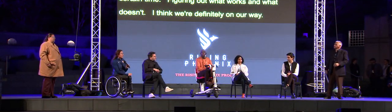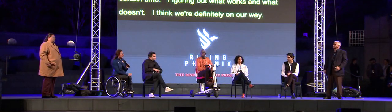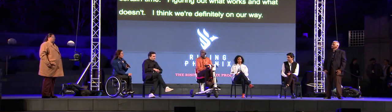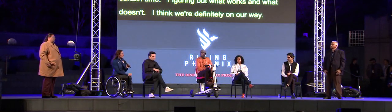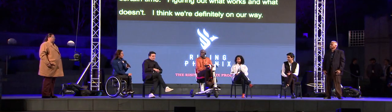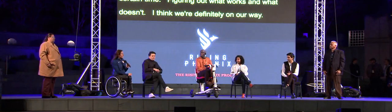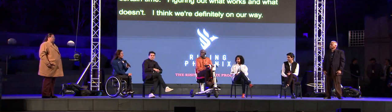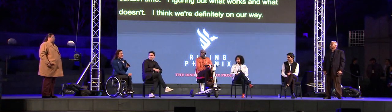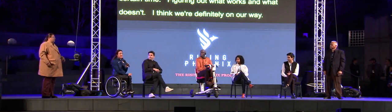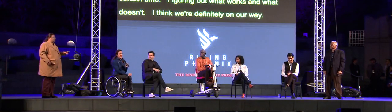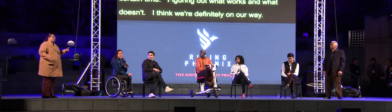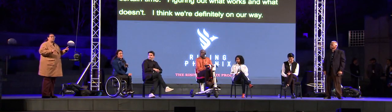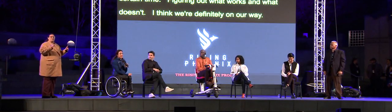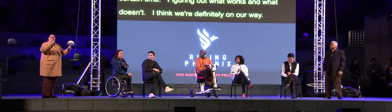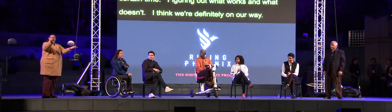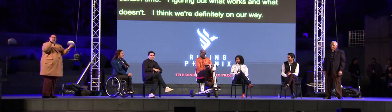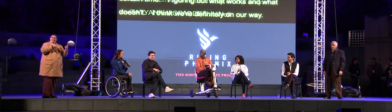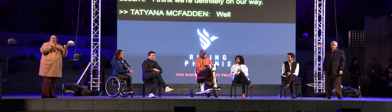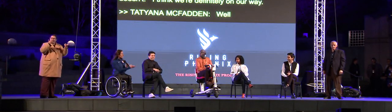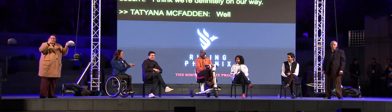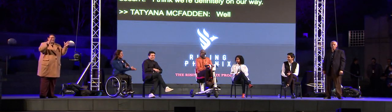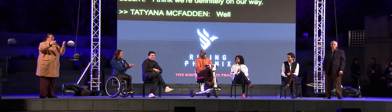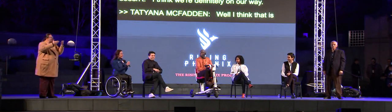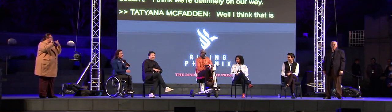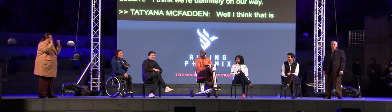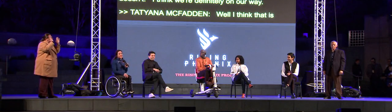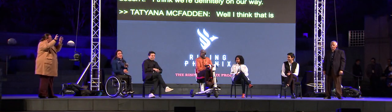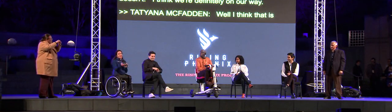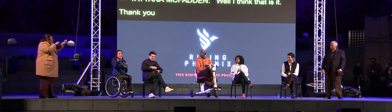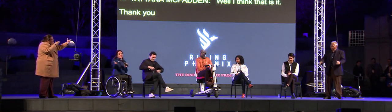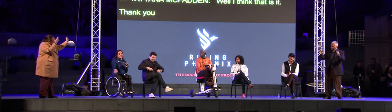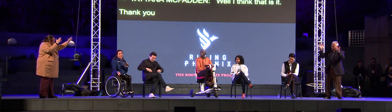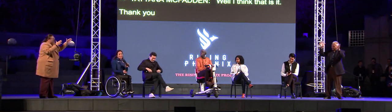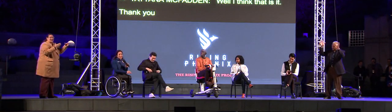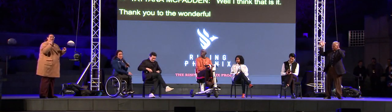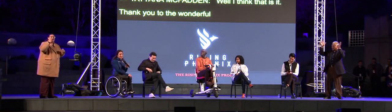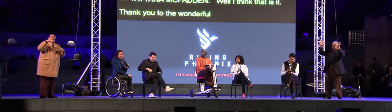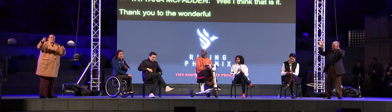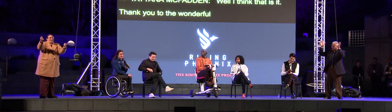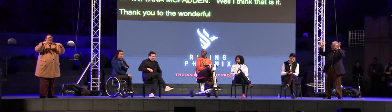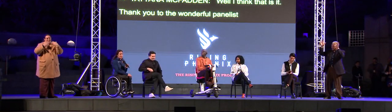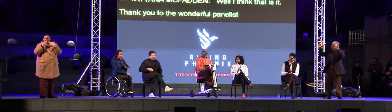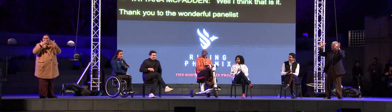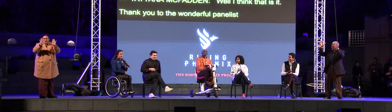All right. Well, I think that's it. Thank you to the wonderful panelists. Thank you all for coming. You guys have been wonderful.